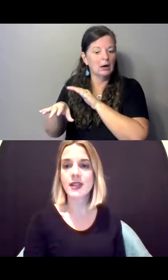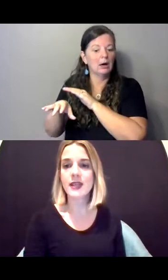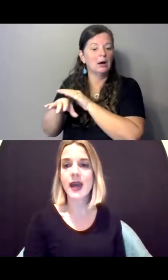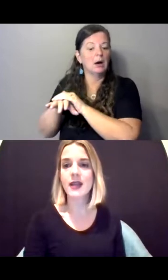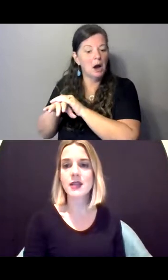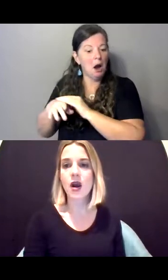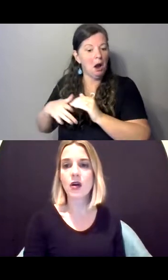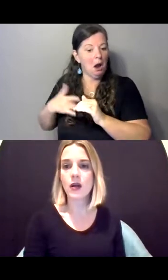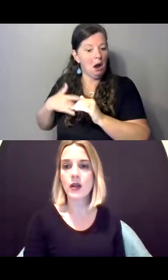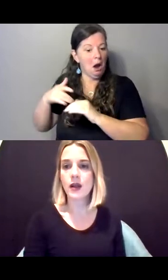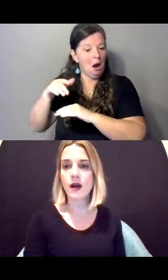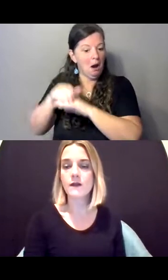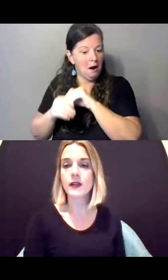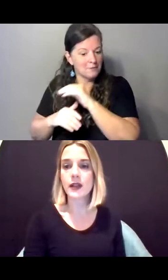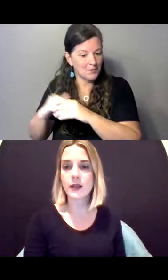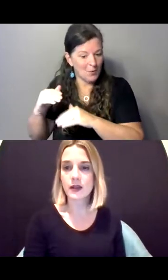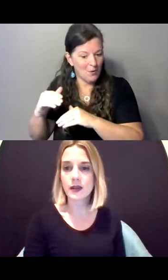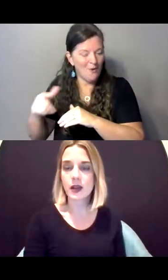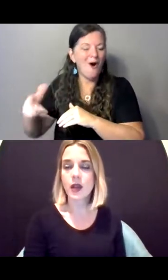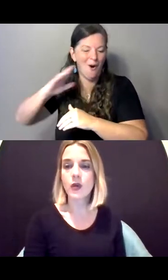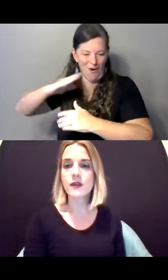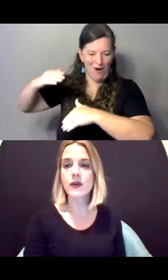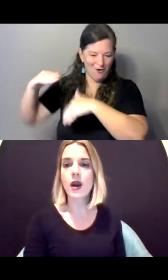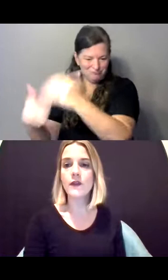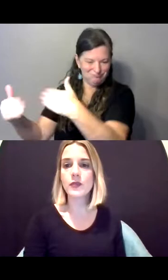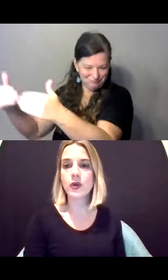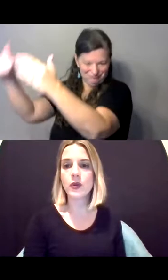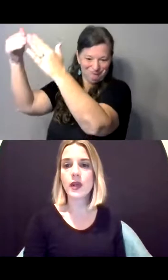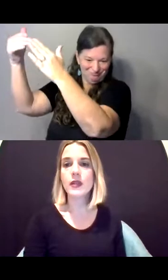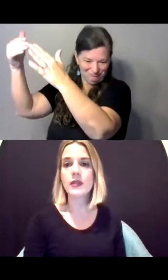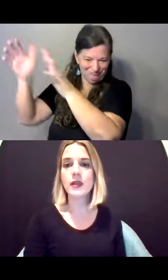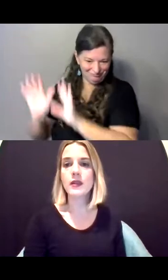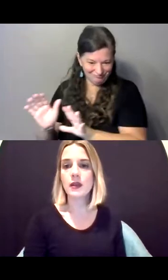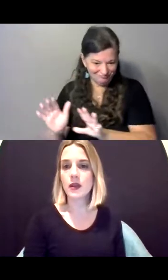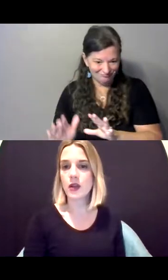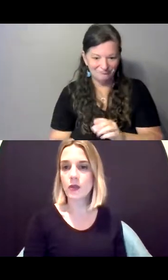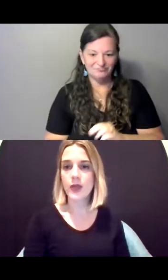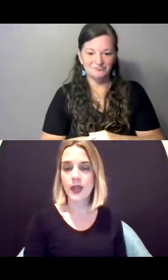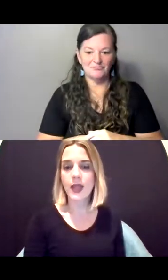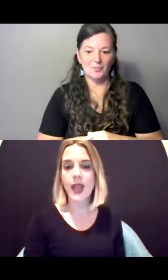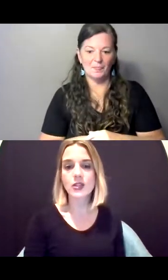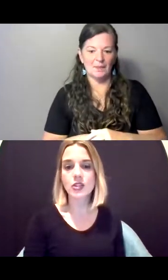they need that tactile feeling and once they feel comfortable, then, you know, they can engage